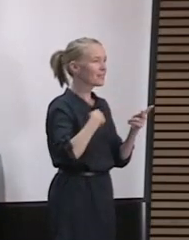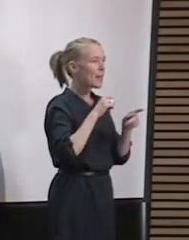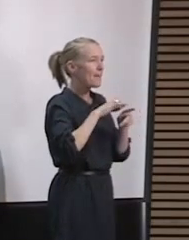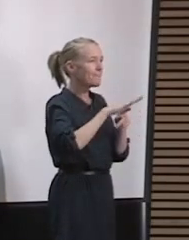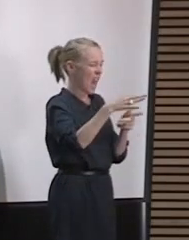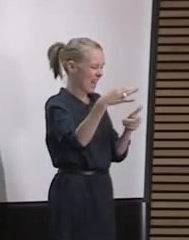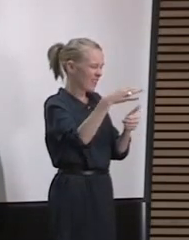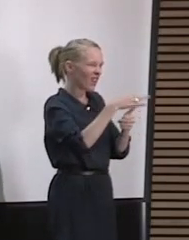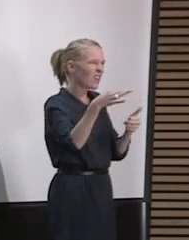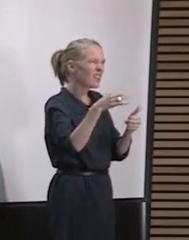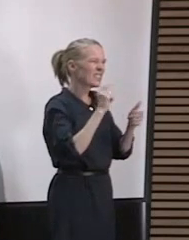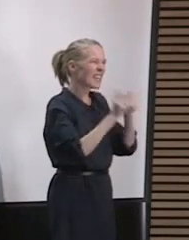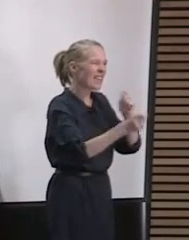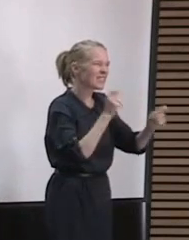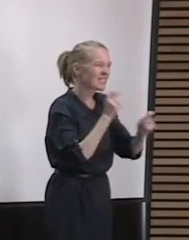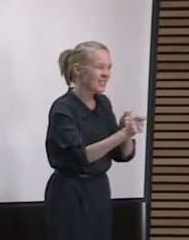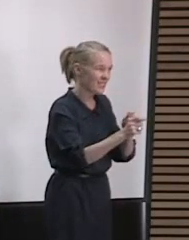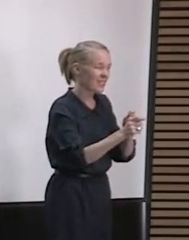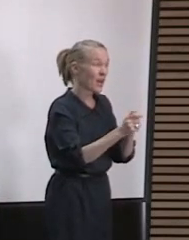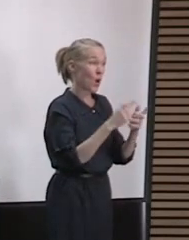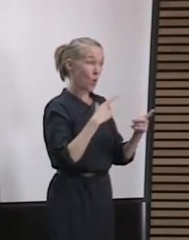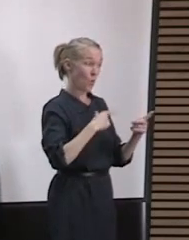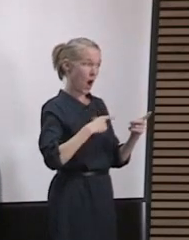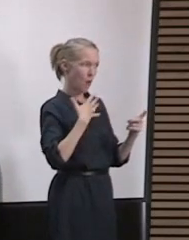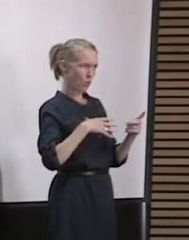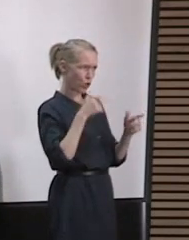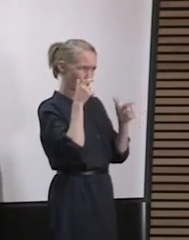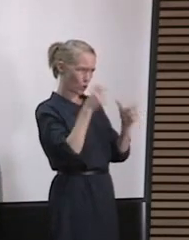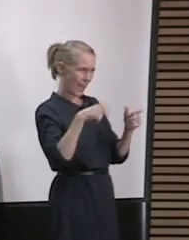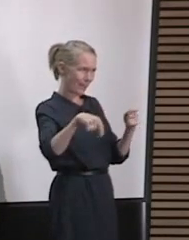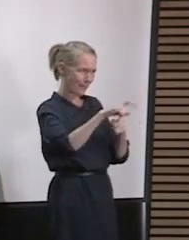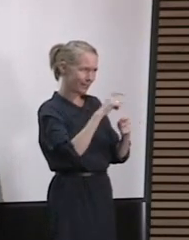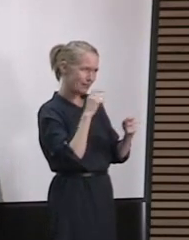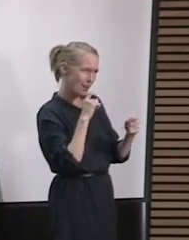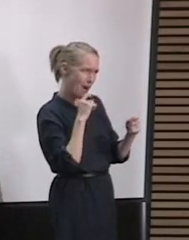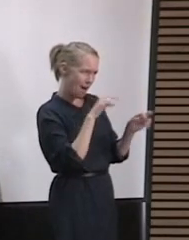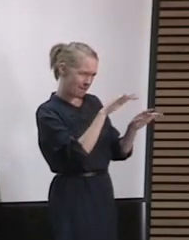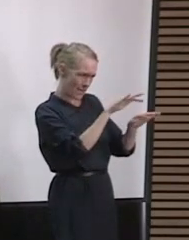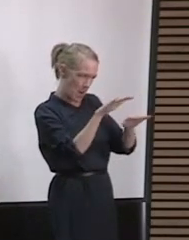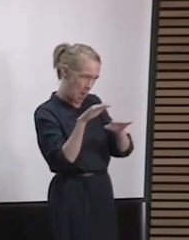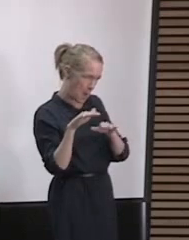well to see if the people who are close contacts who may